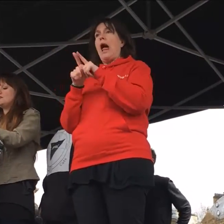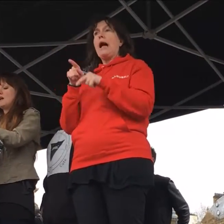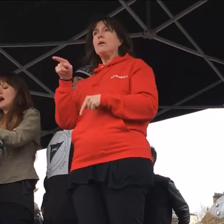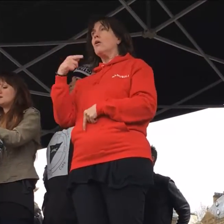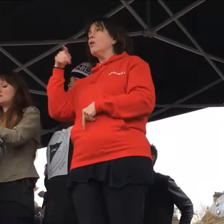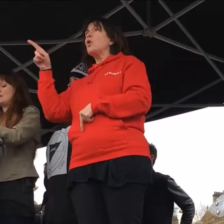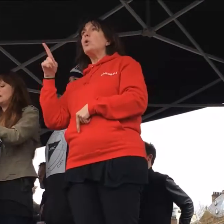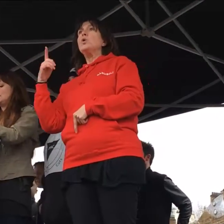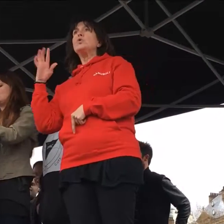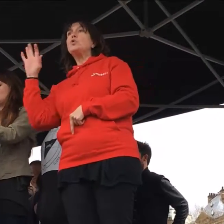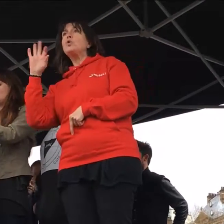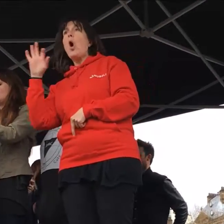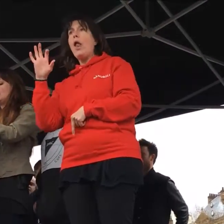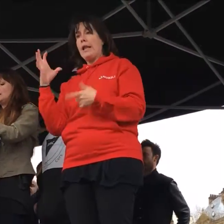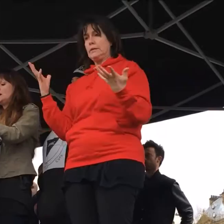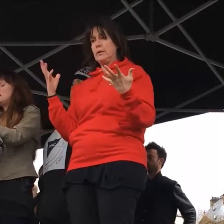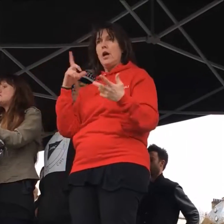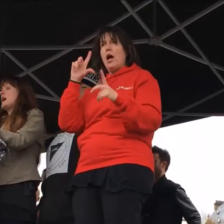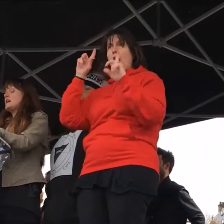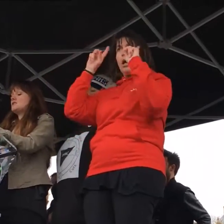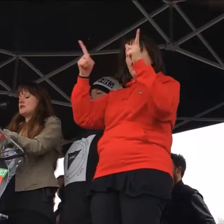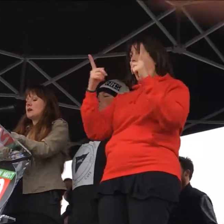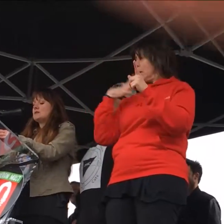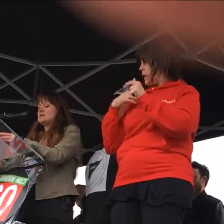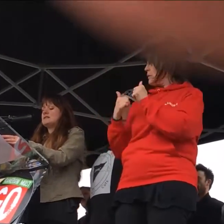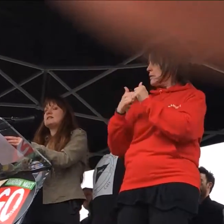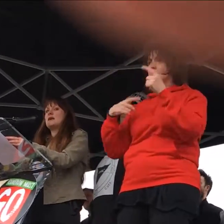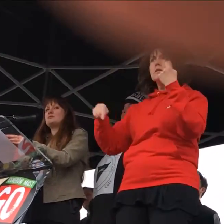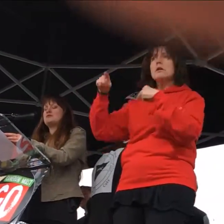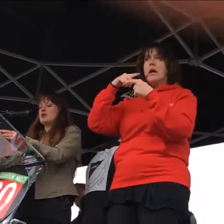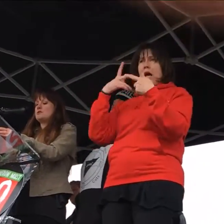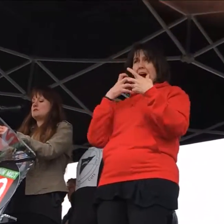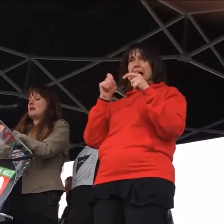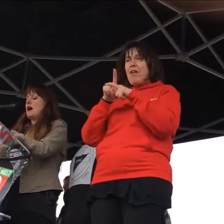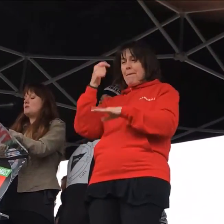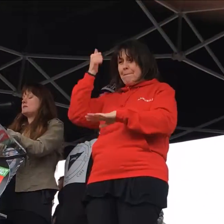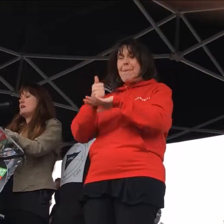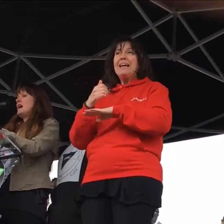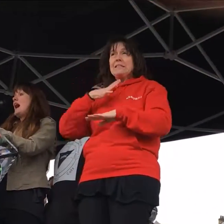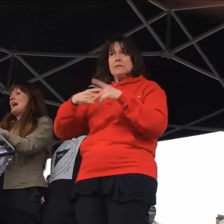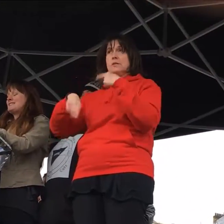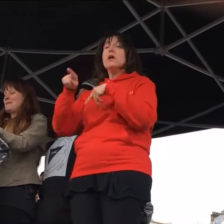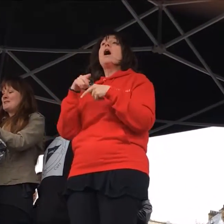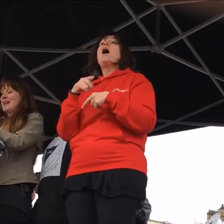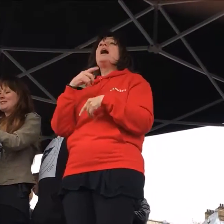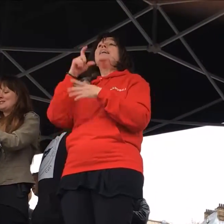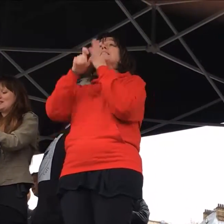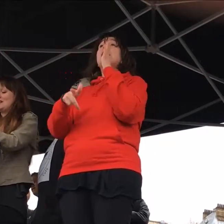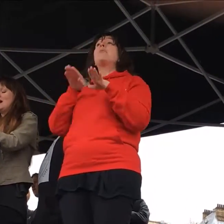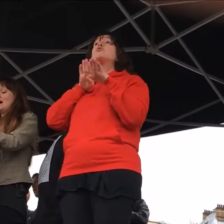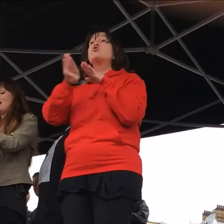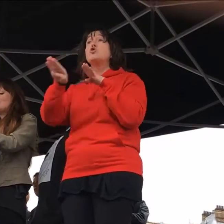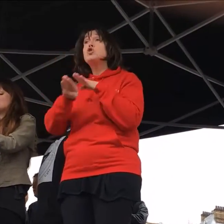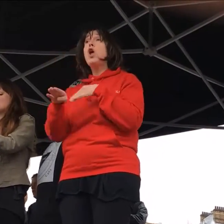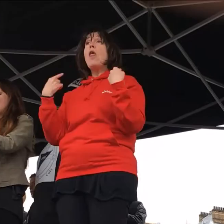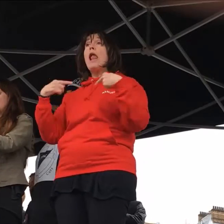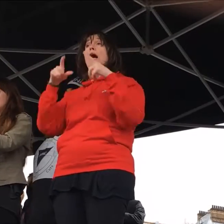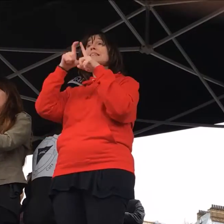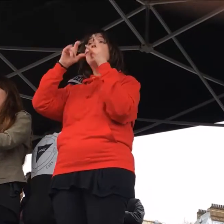need to. In education cuts to the disabled students allowance are happening, and cuts